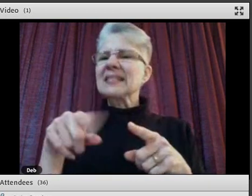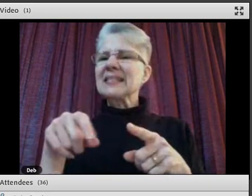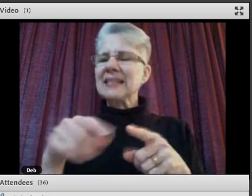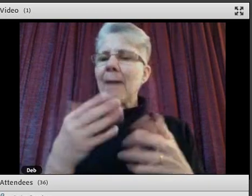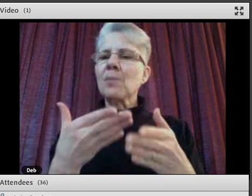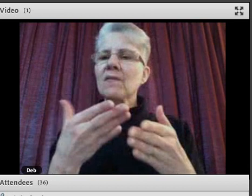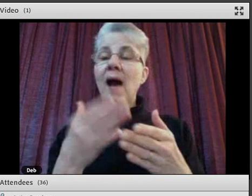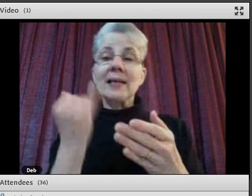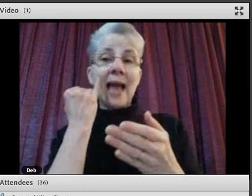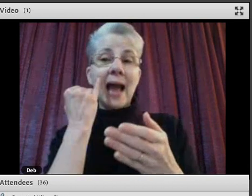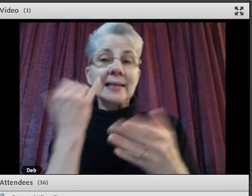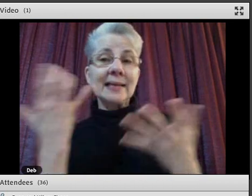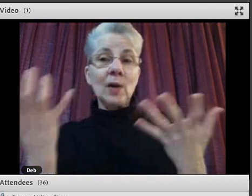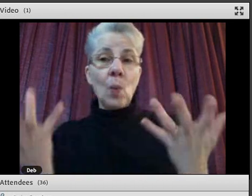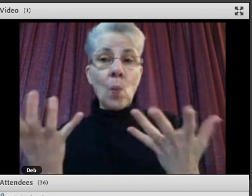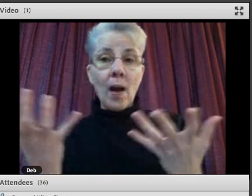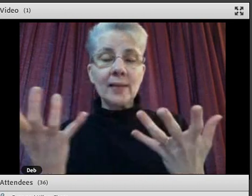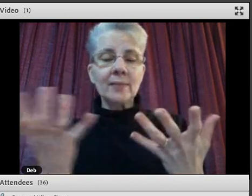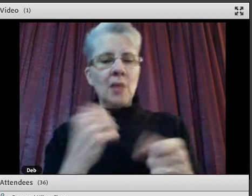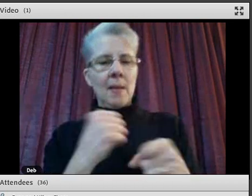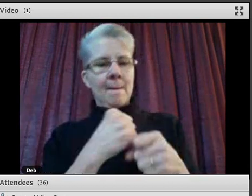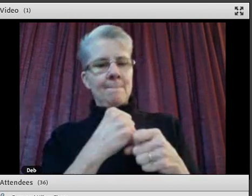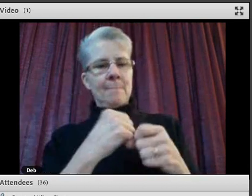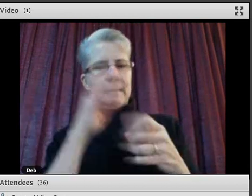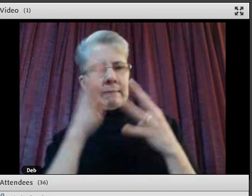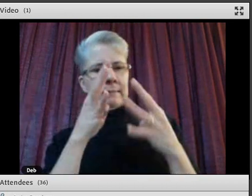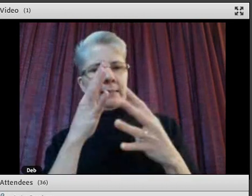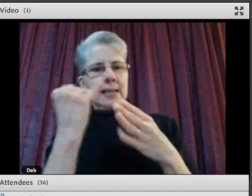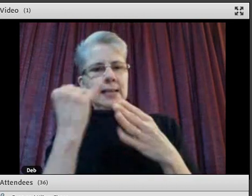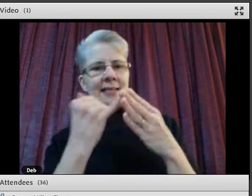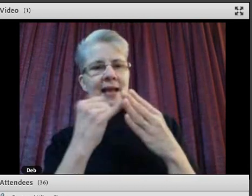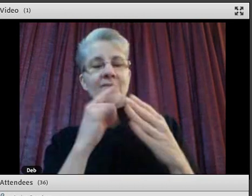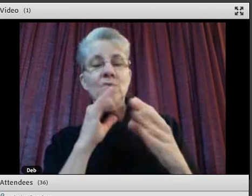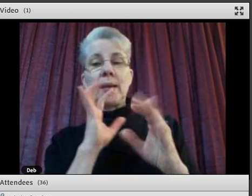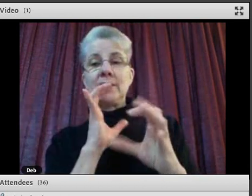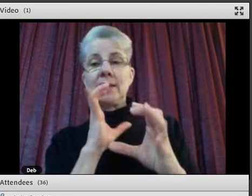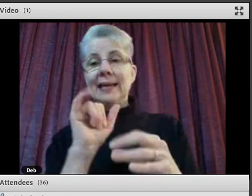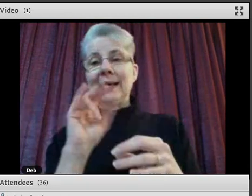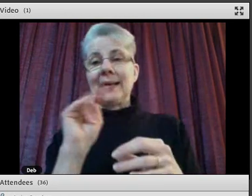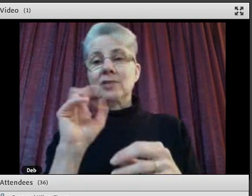Basically, the idea is you make a design for an instrument.